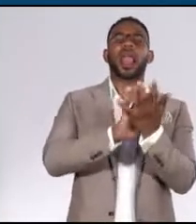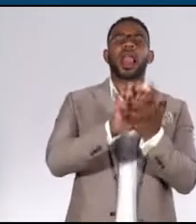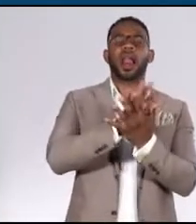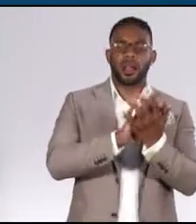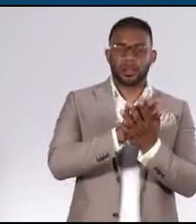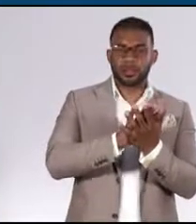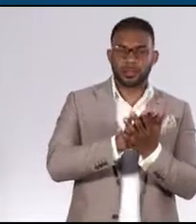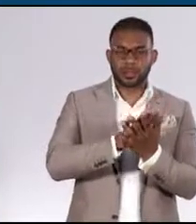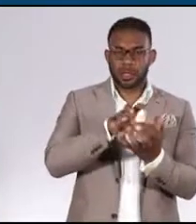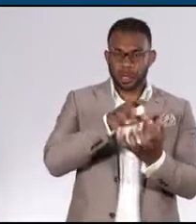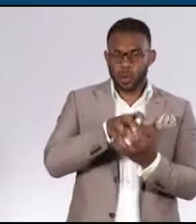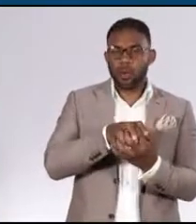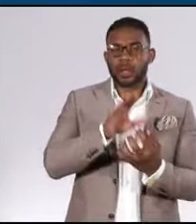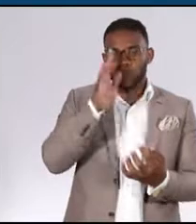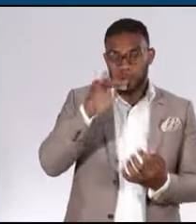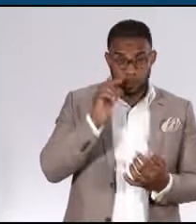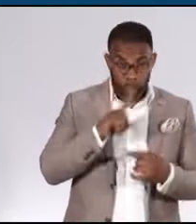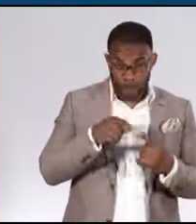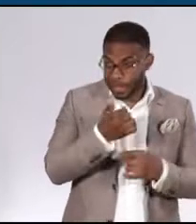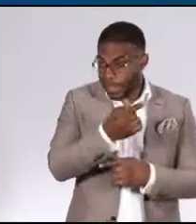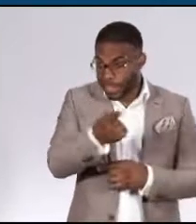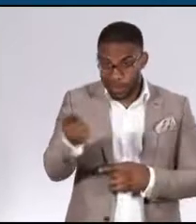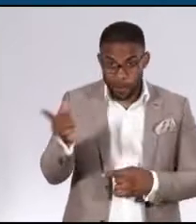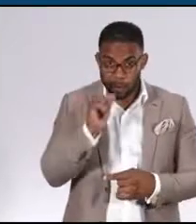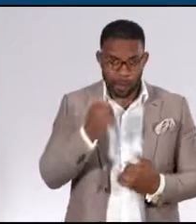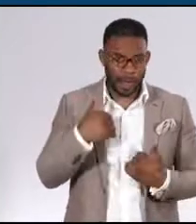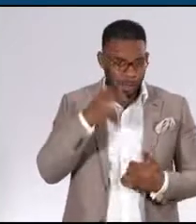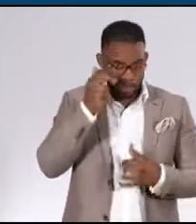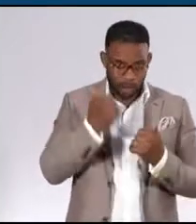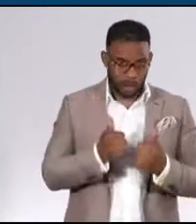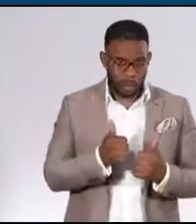and That's why if we ever talked to anyone who has a hearing loss, what they'll say to us,